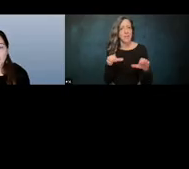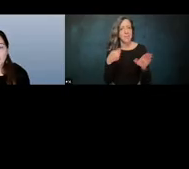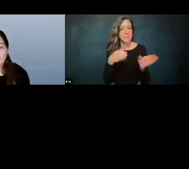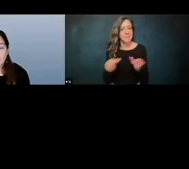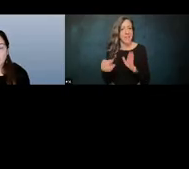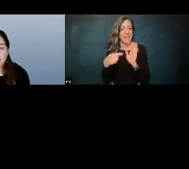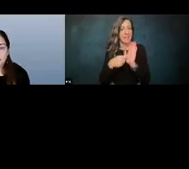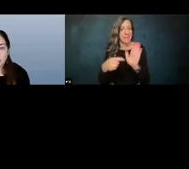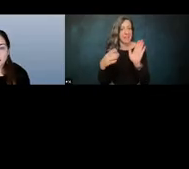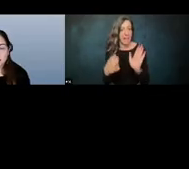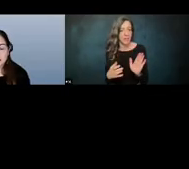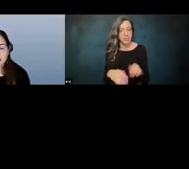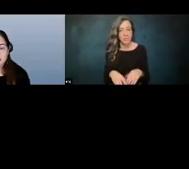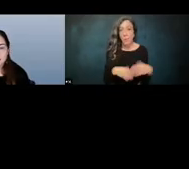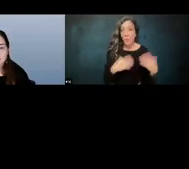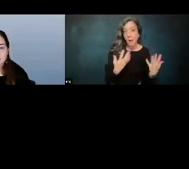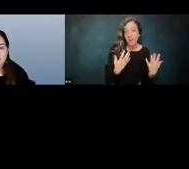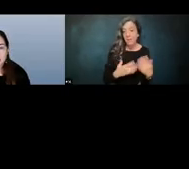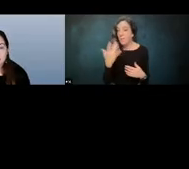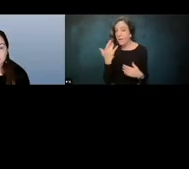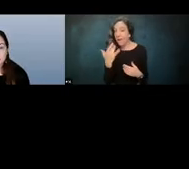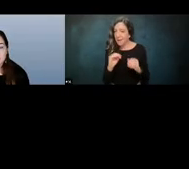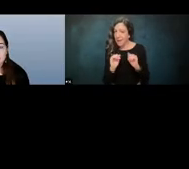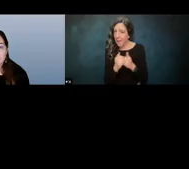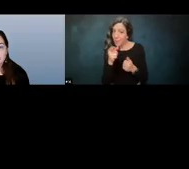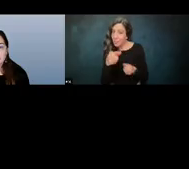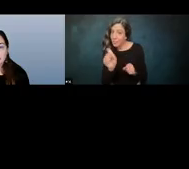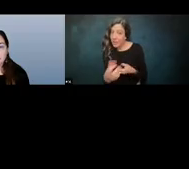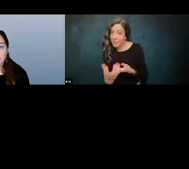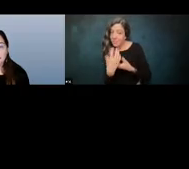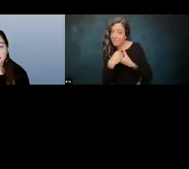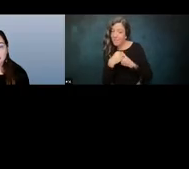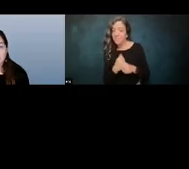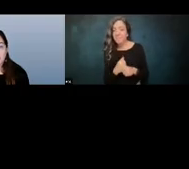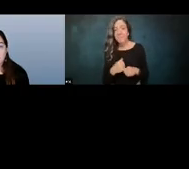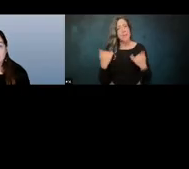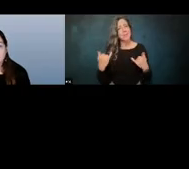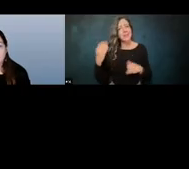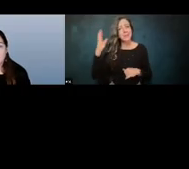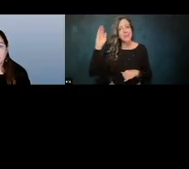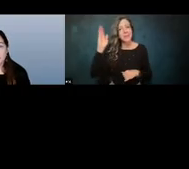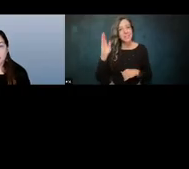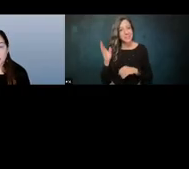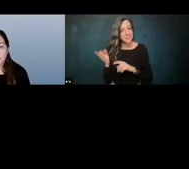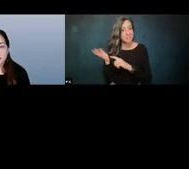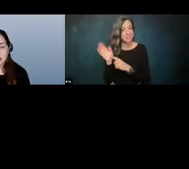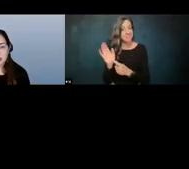why and how to be involved. This presentation is brought to you by the California Department